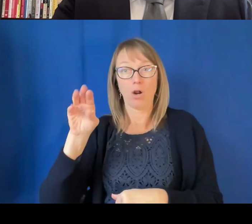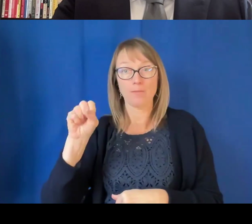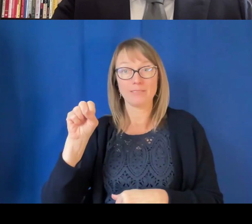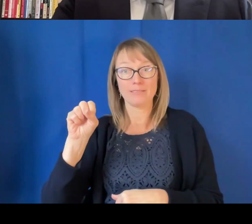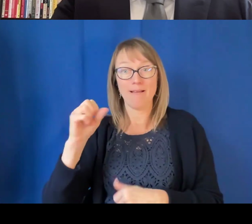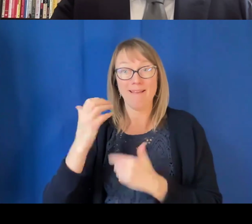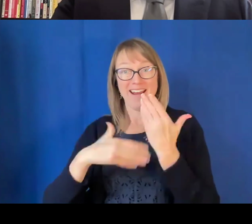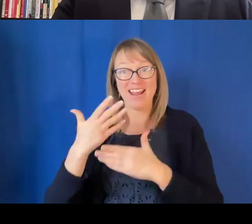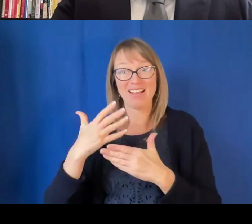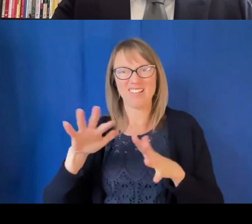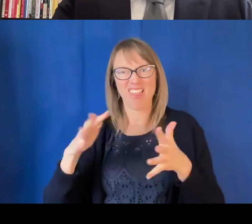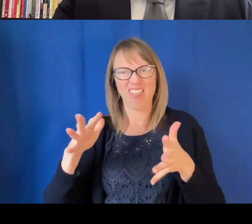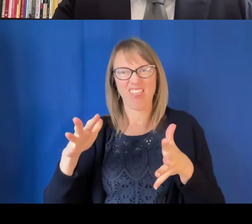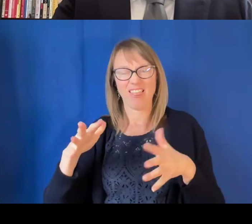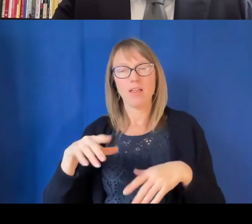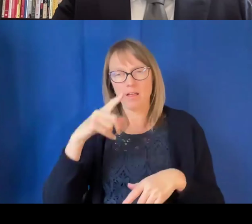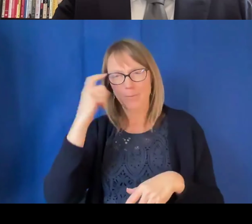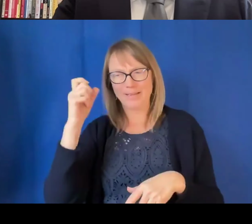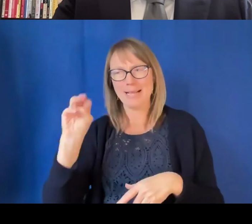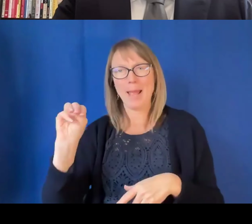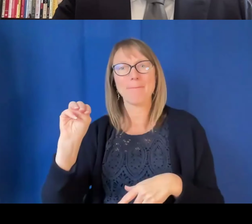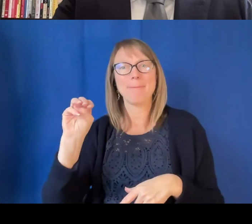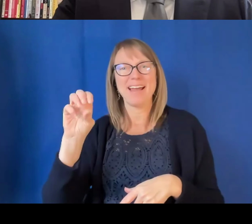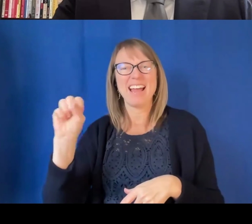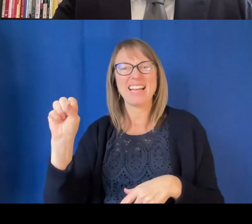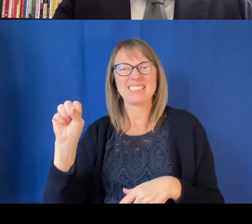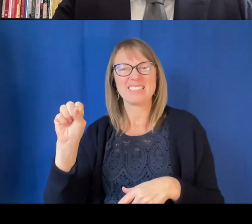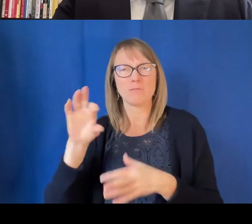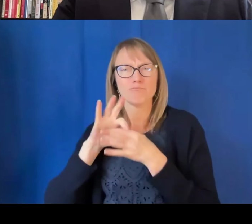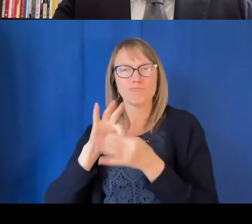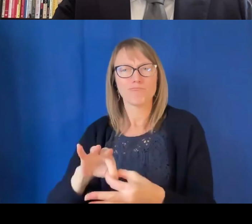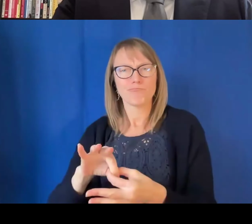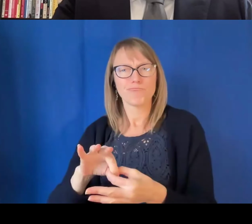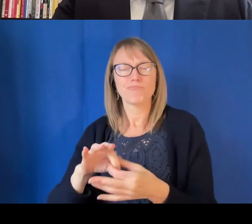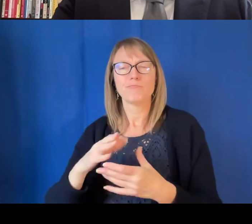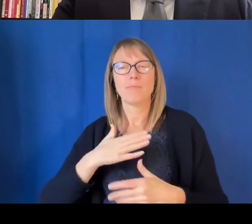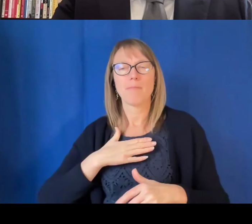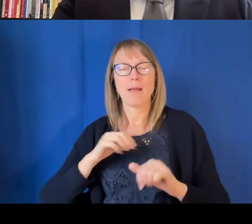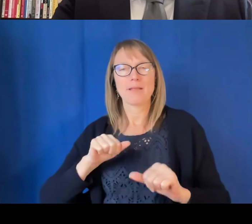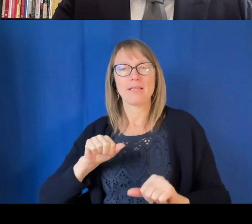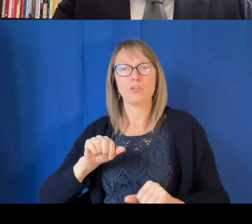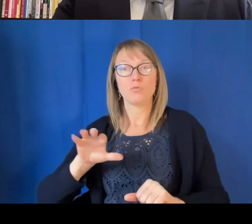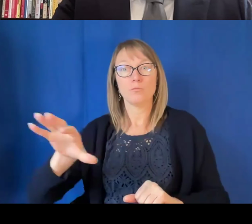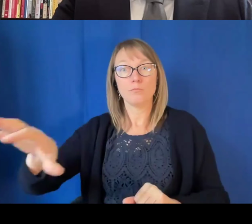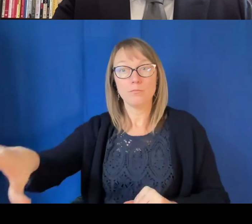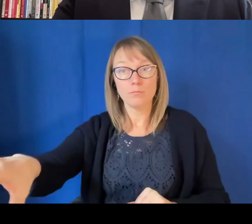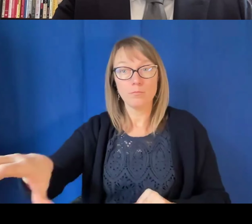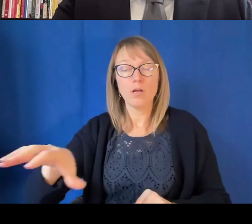because of my MS and so my dexterity and my grasping isn't as good as it used to be in addition to the fact